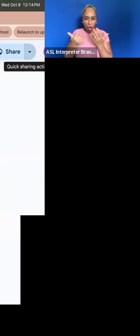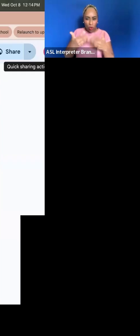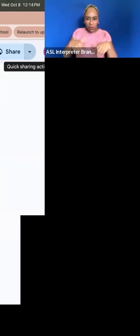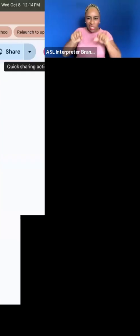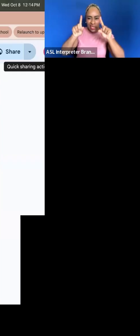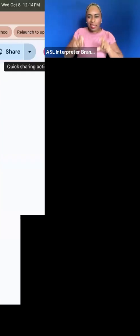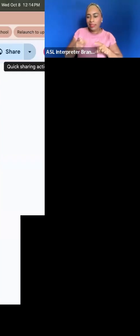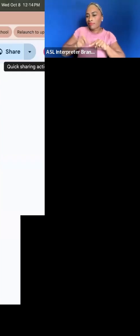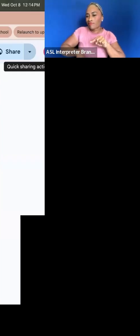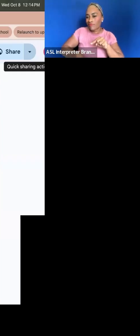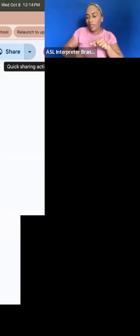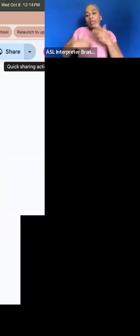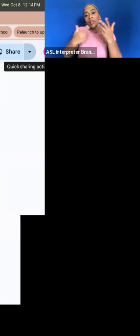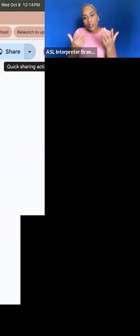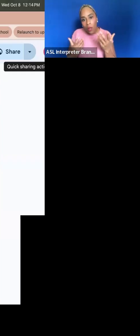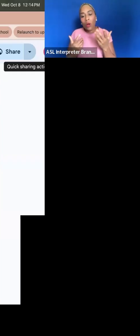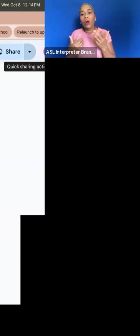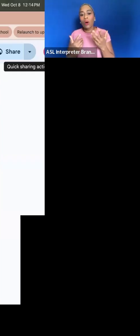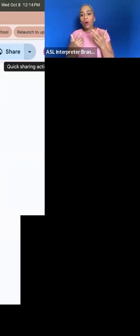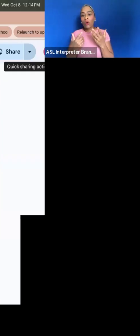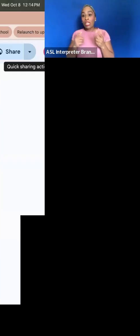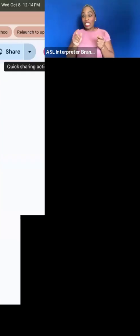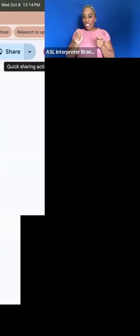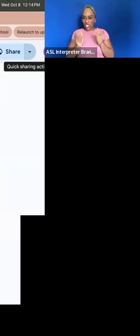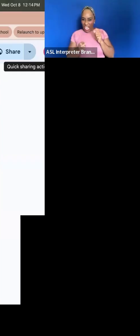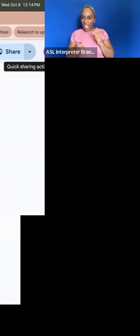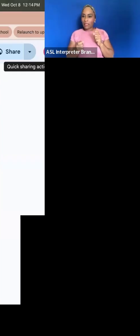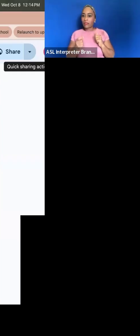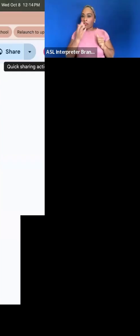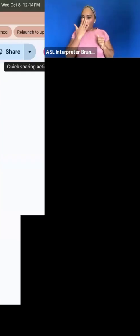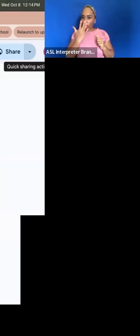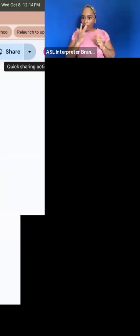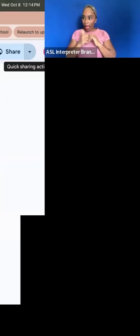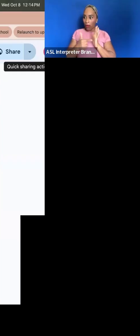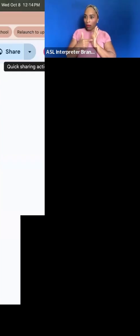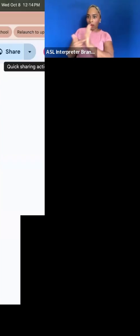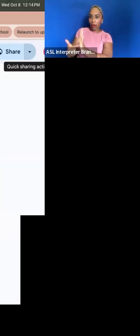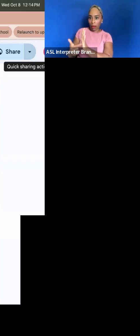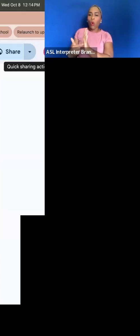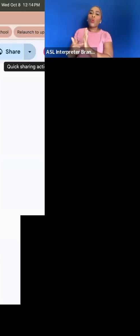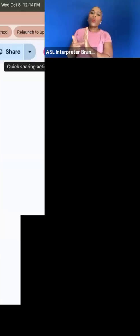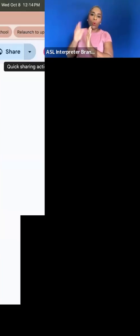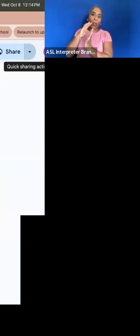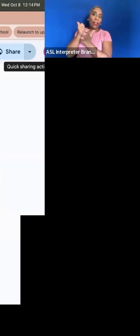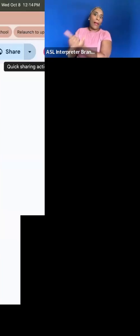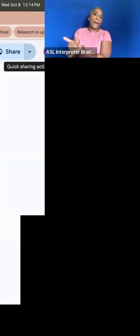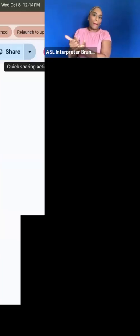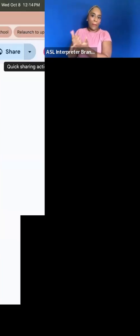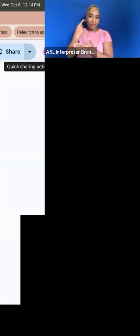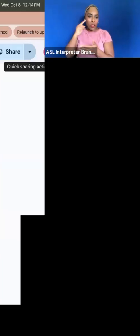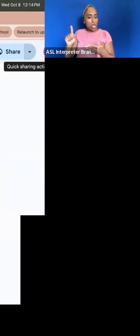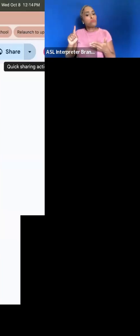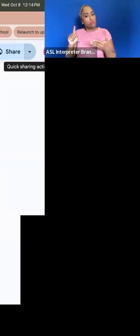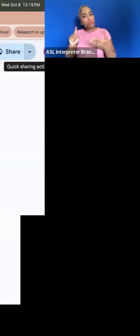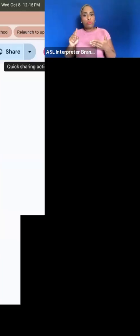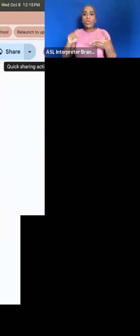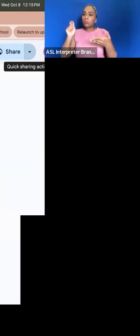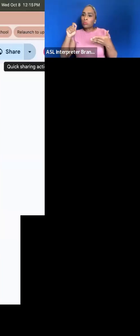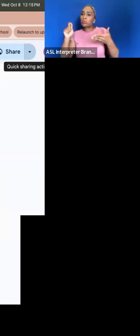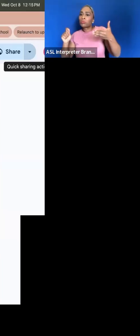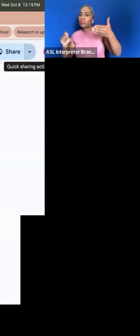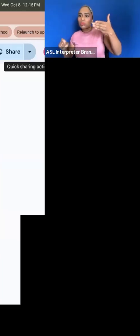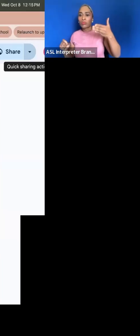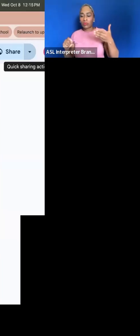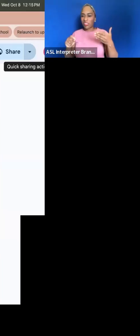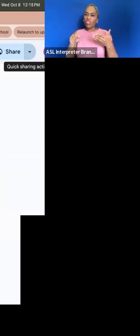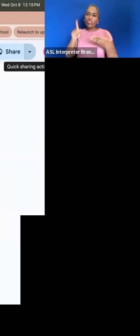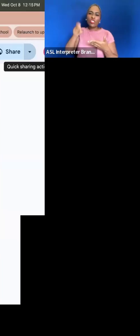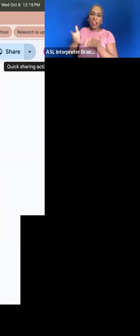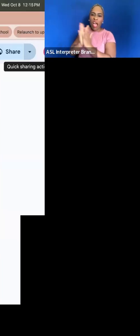But just simply changing the contrast of how that's presented could make it a whole lot more accessible for a kiddo, asking them what they prefer as a color contrast.